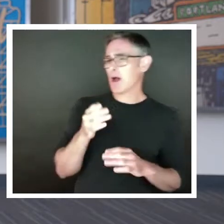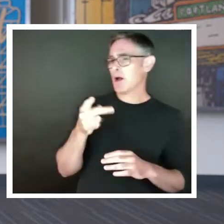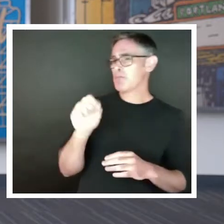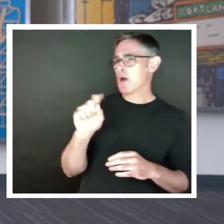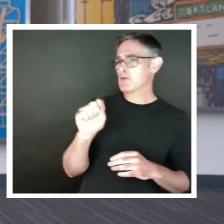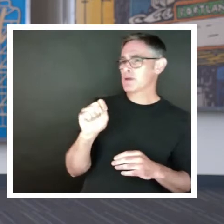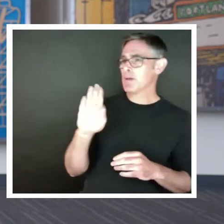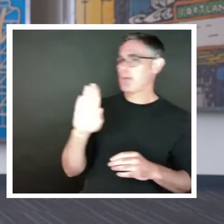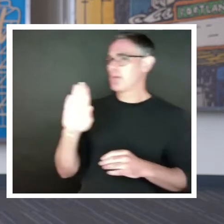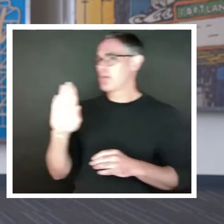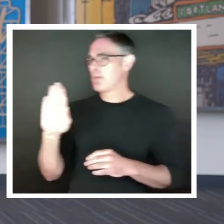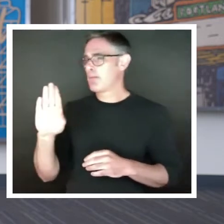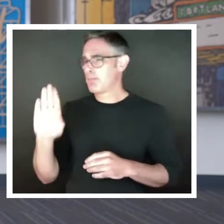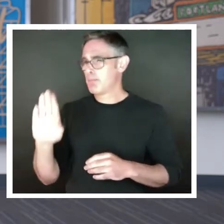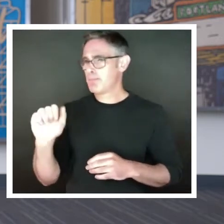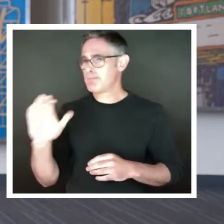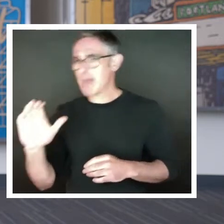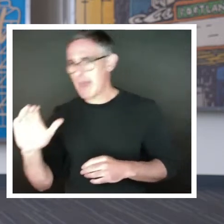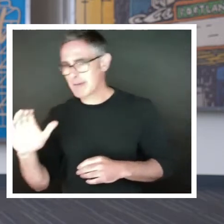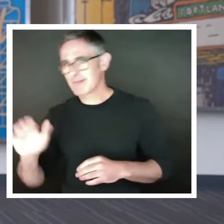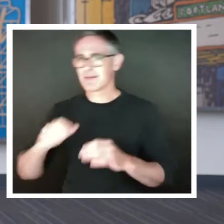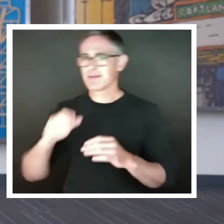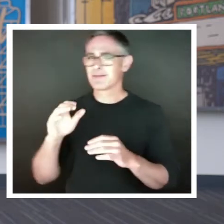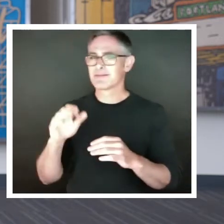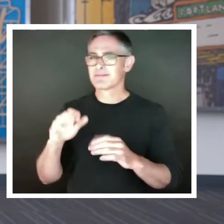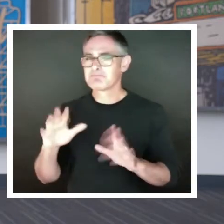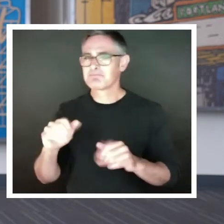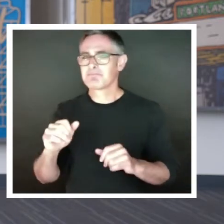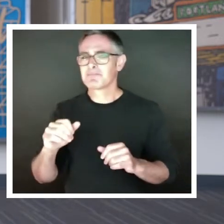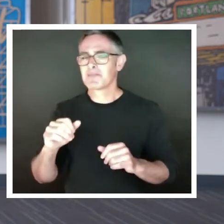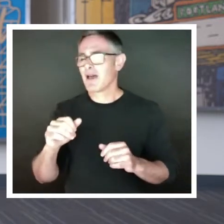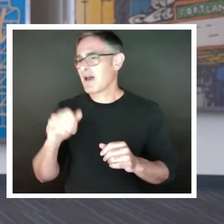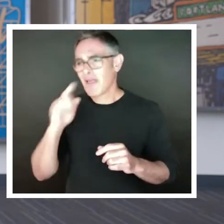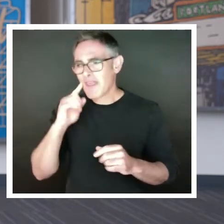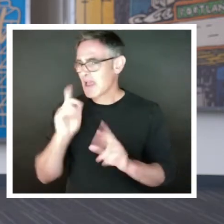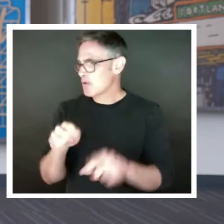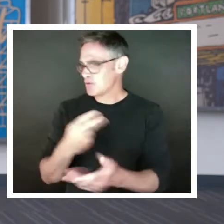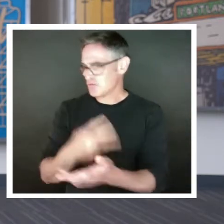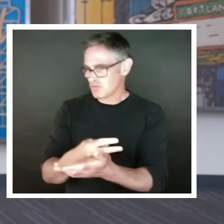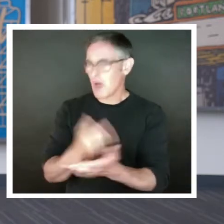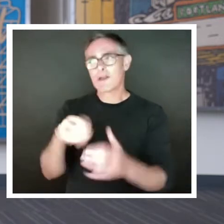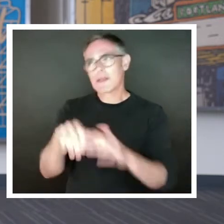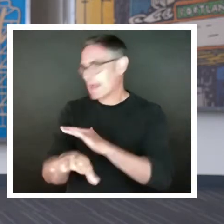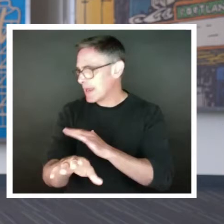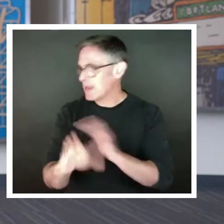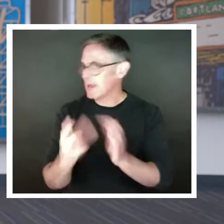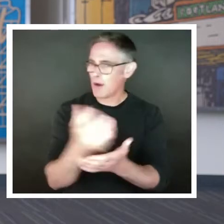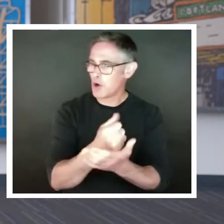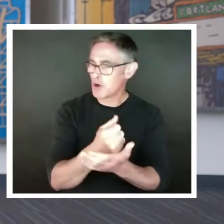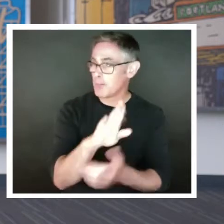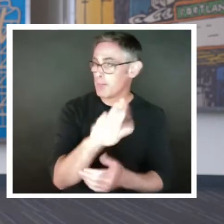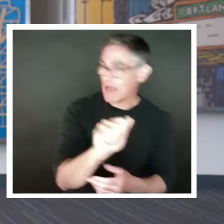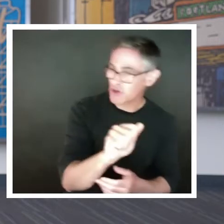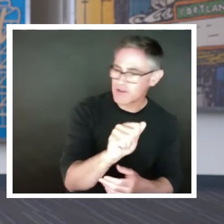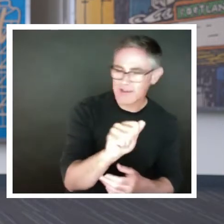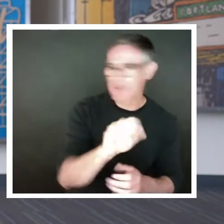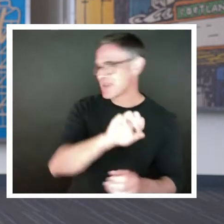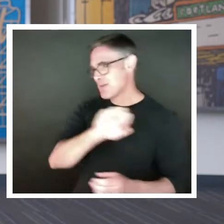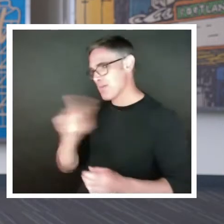I never thought I would attend grad school. I just wanted to get in, get a bachelor's, get out, and get back to full time employment.